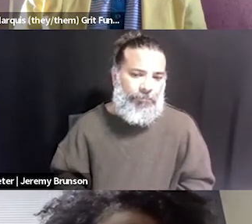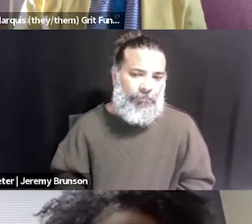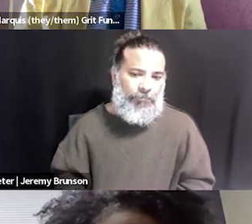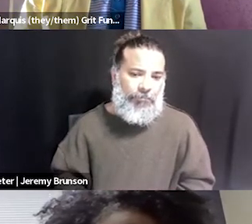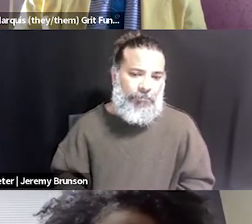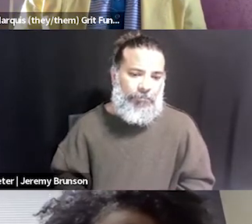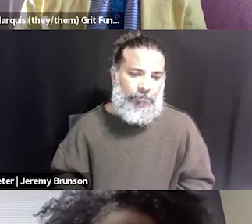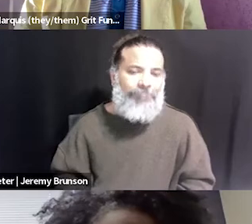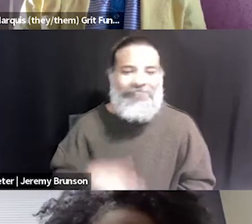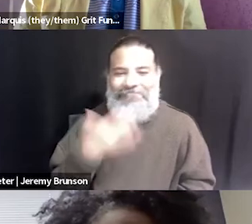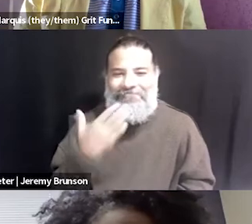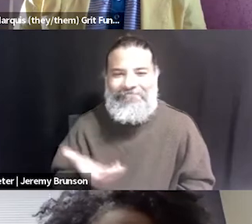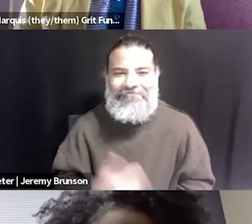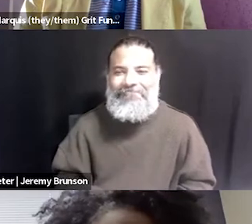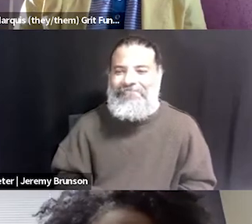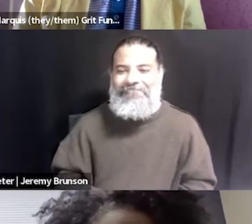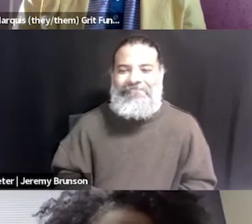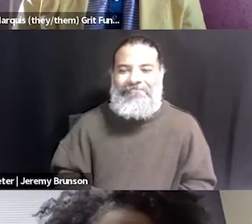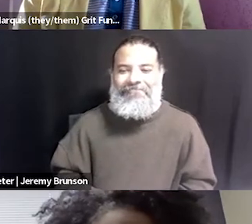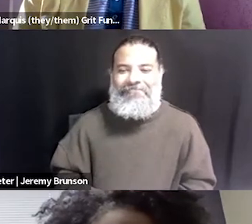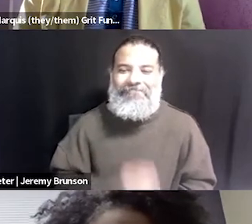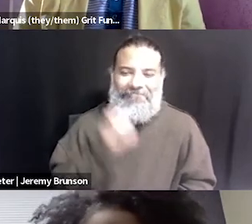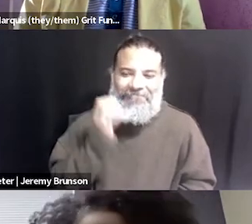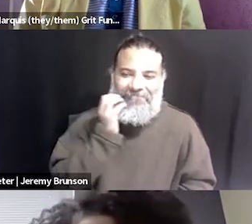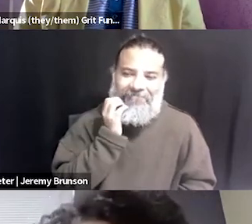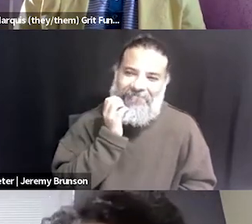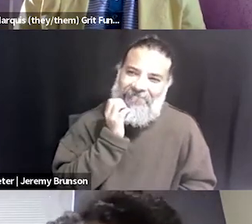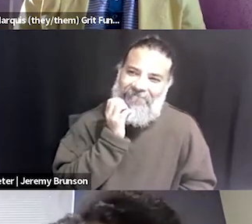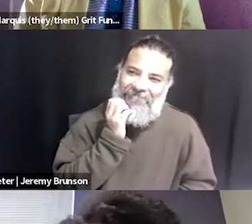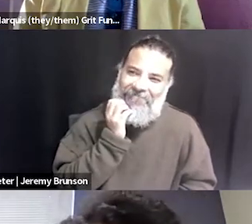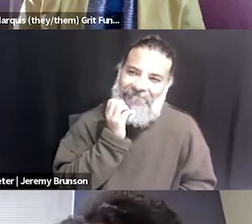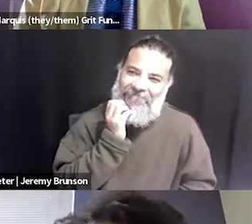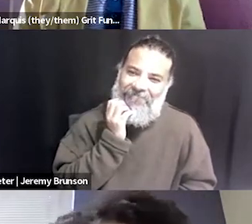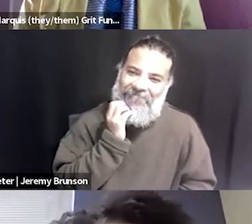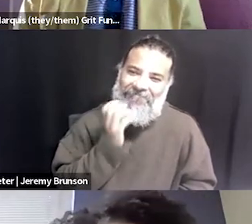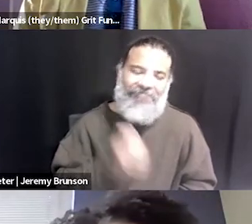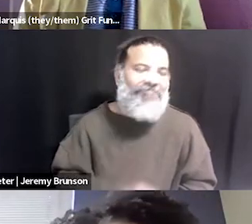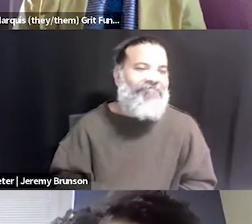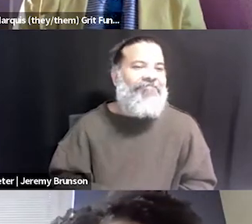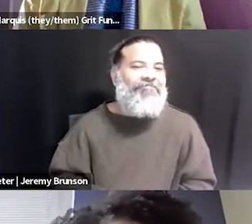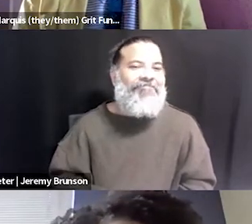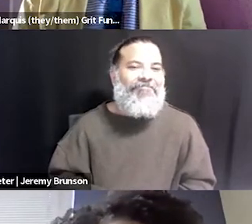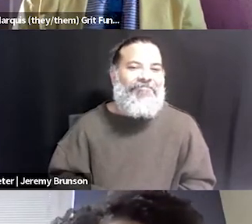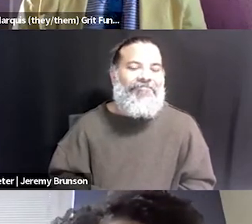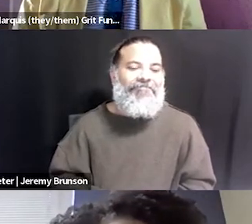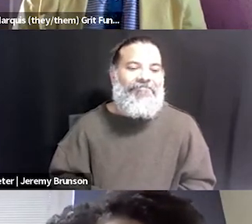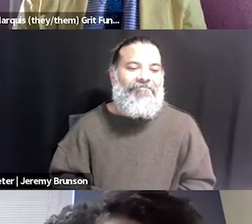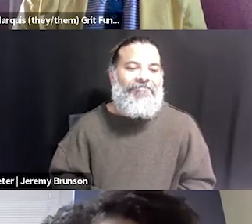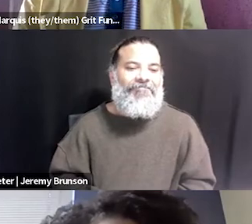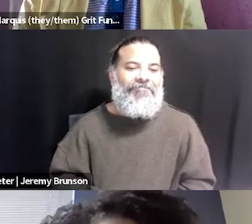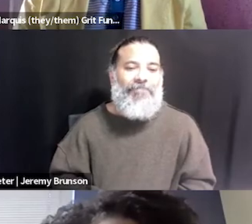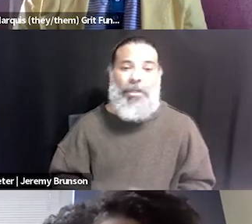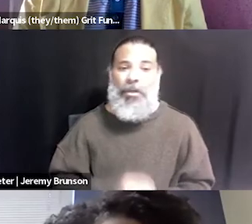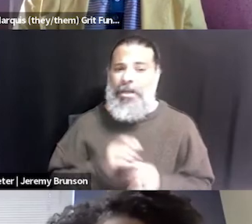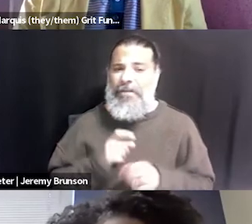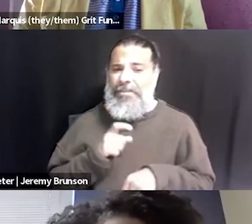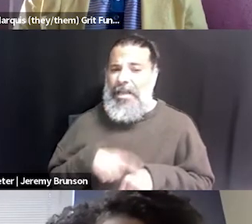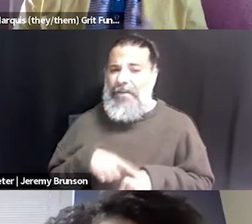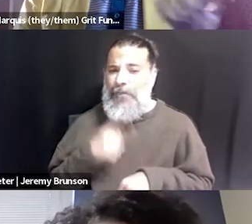Thank you. Yeah. We have time for one more question.